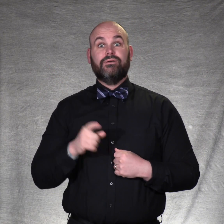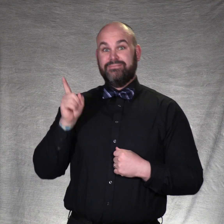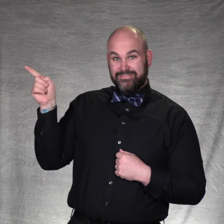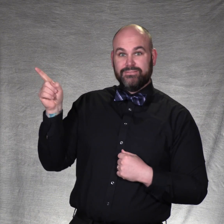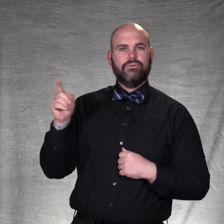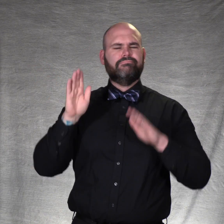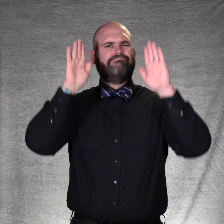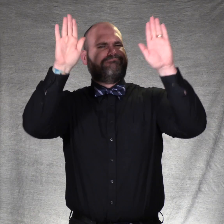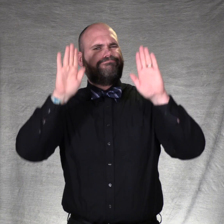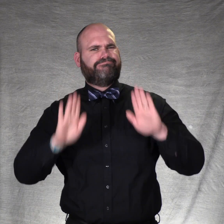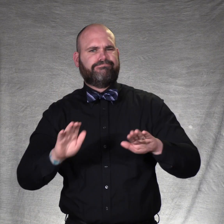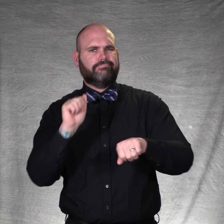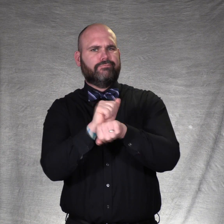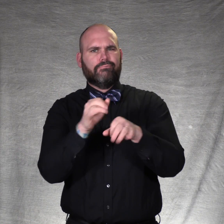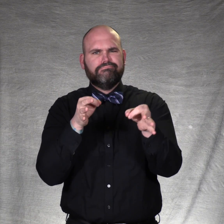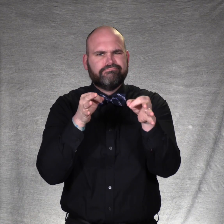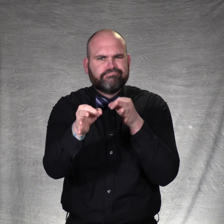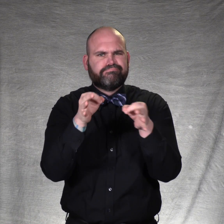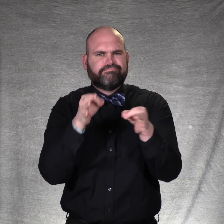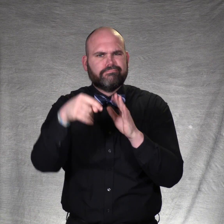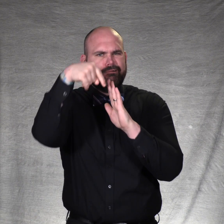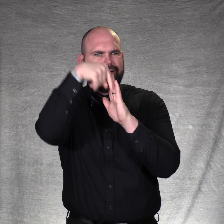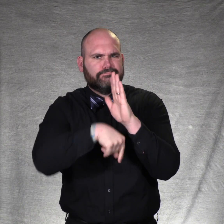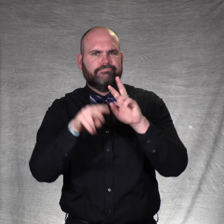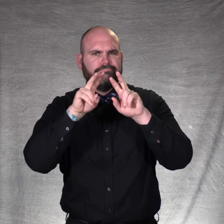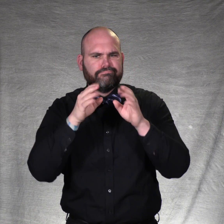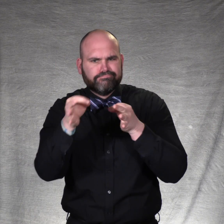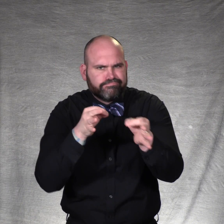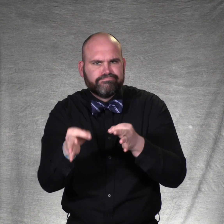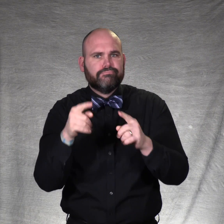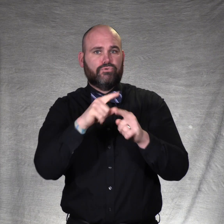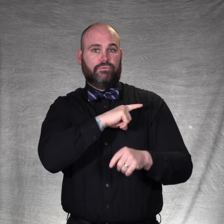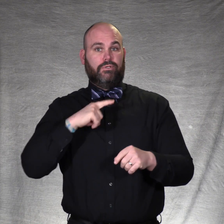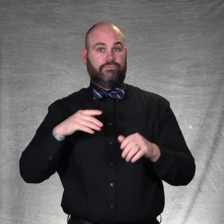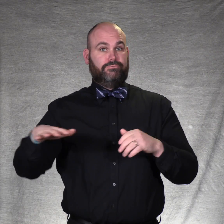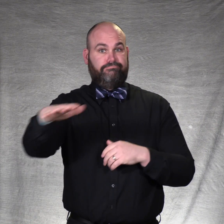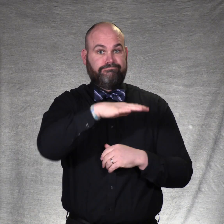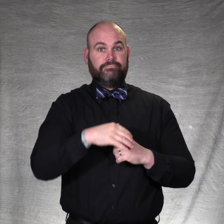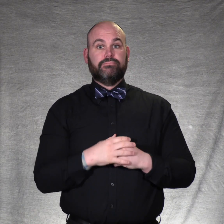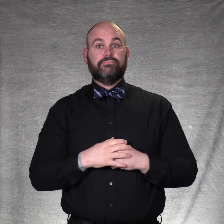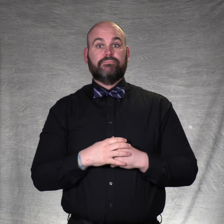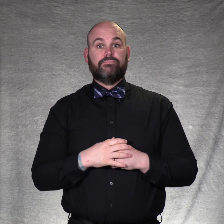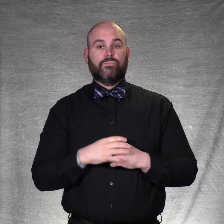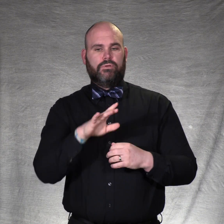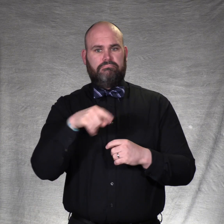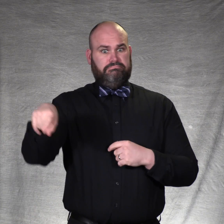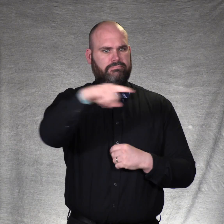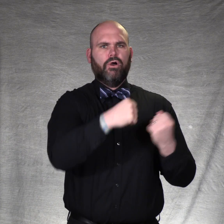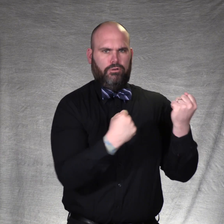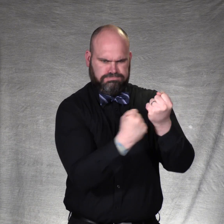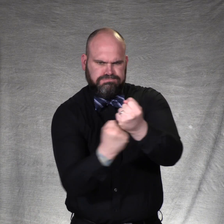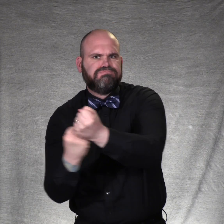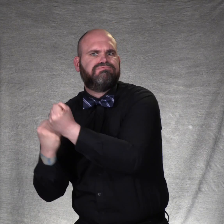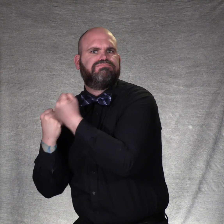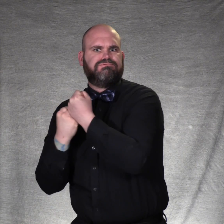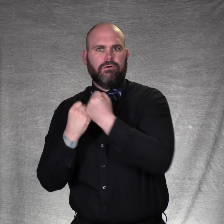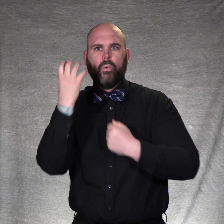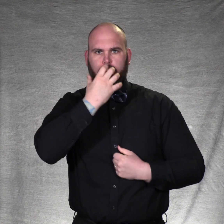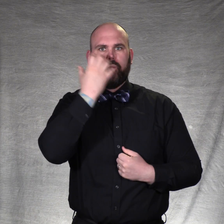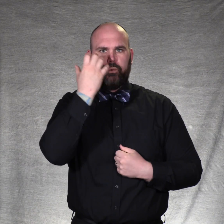Rep. Deb Kiel did a great job explaining the bill and there was a lot of support for it.